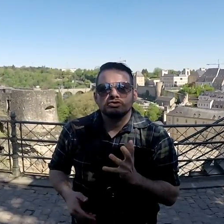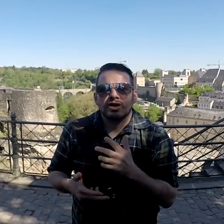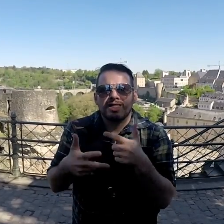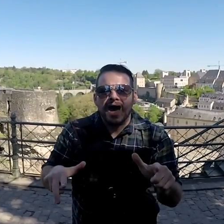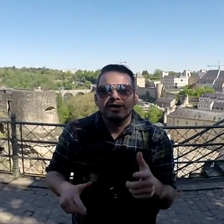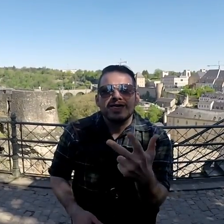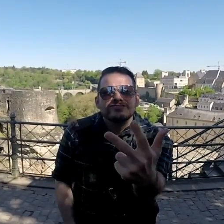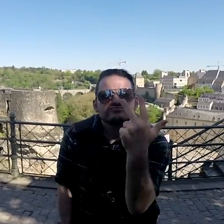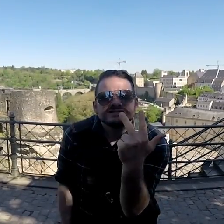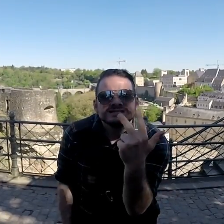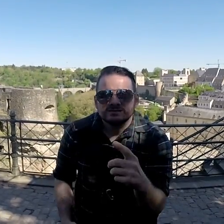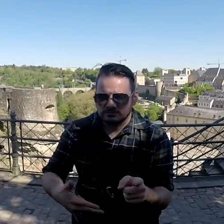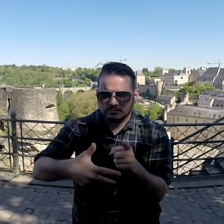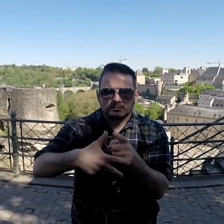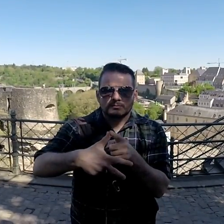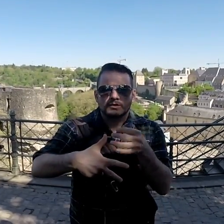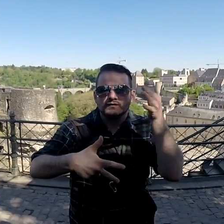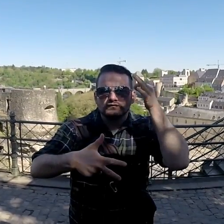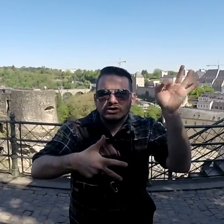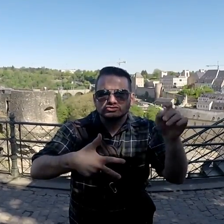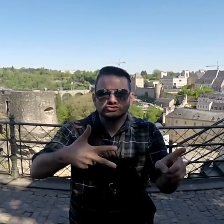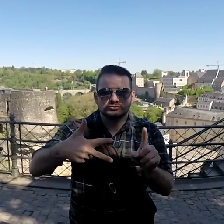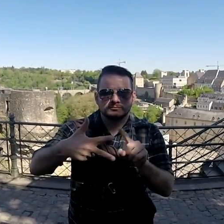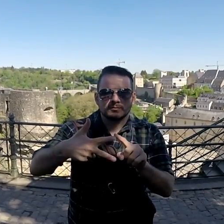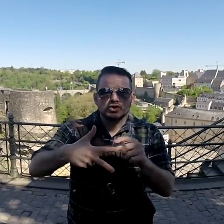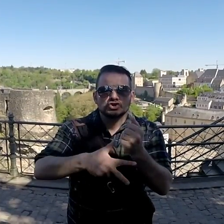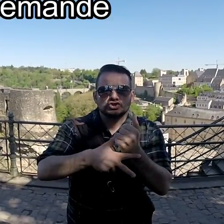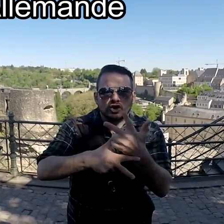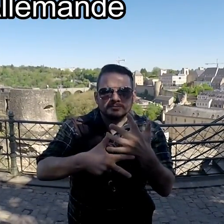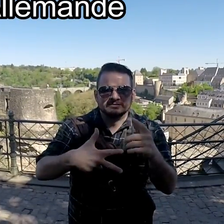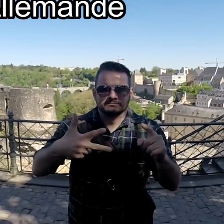Three of them! One: French. Two: German.